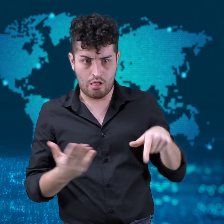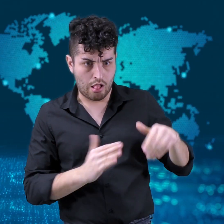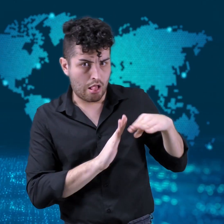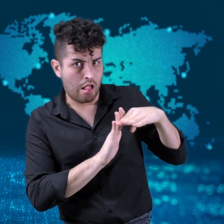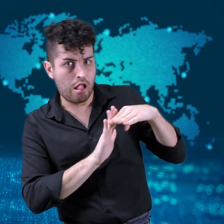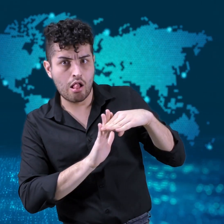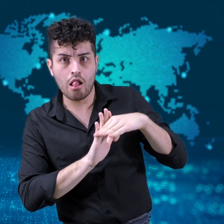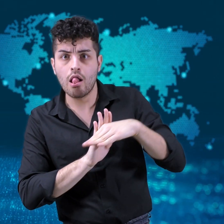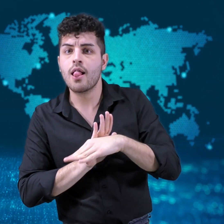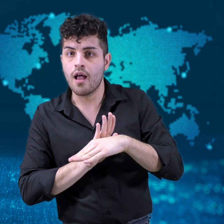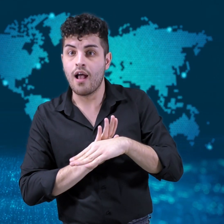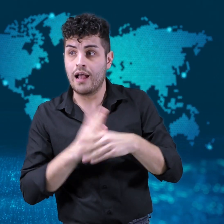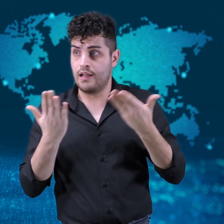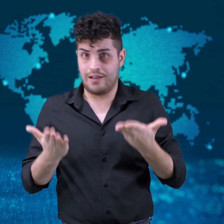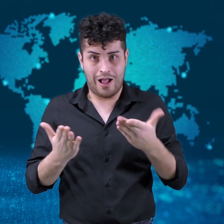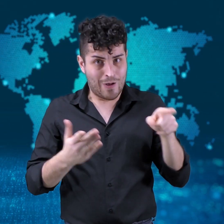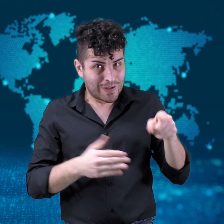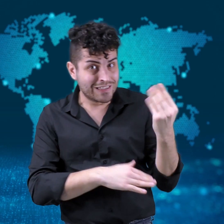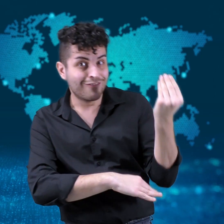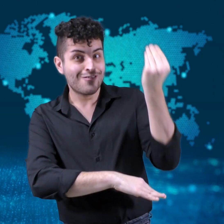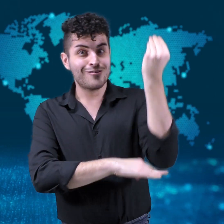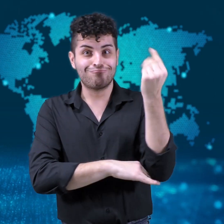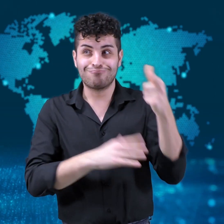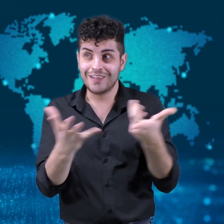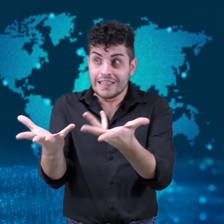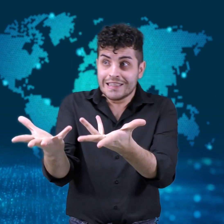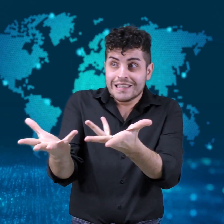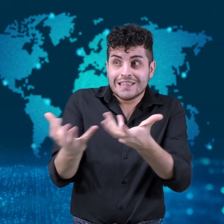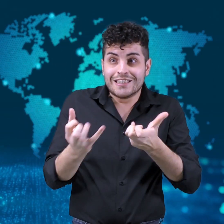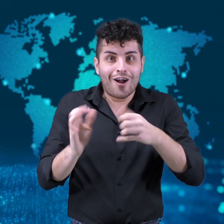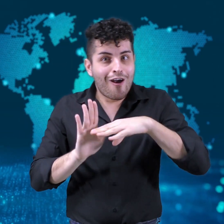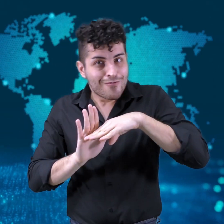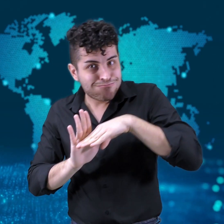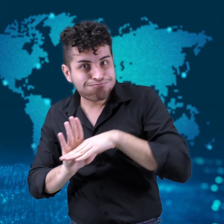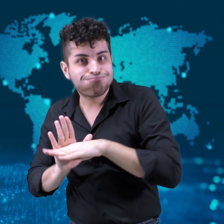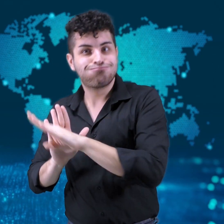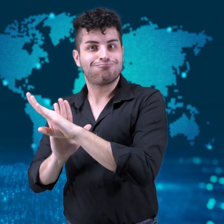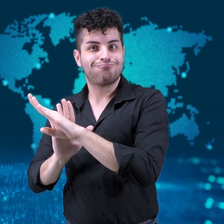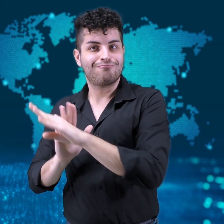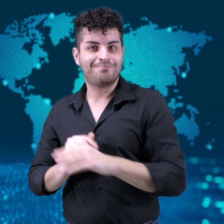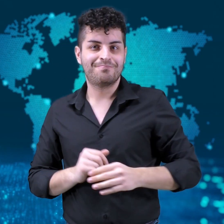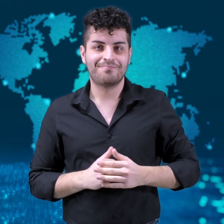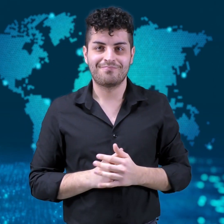hit hard by the COVID-19 pandemic.